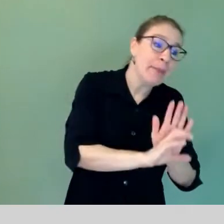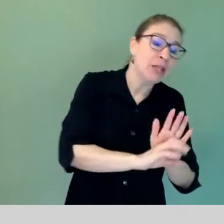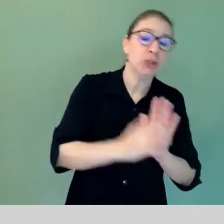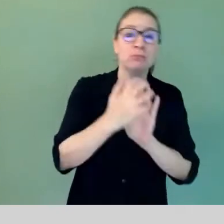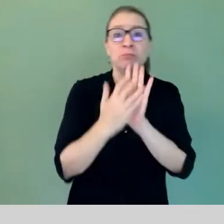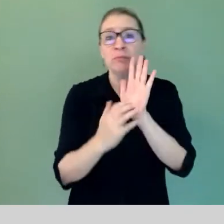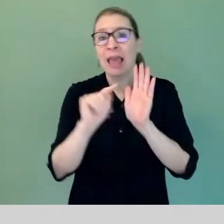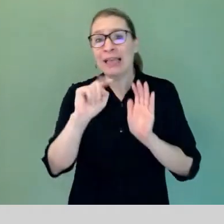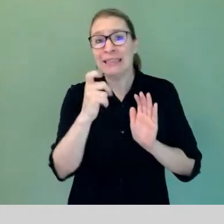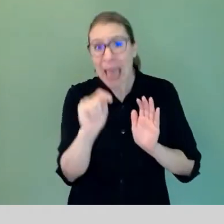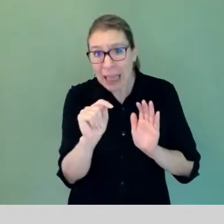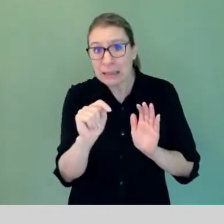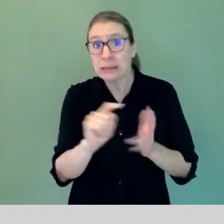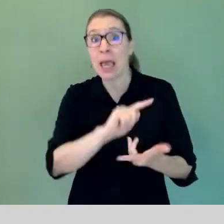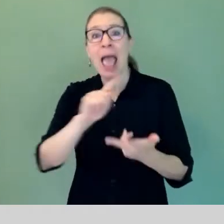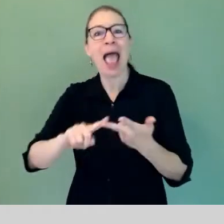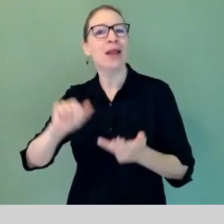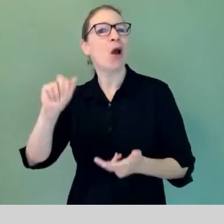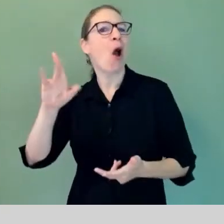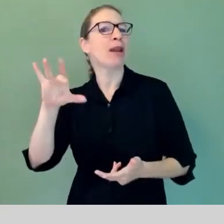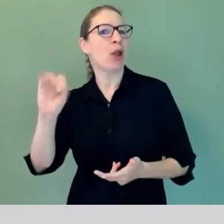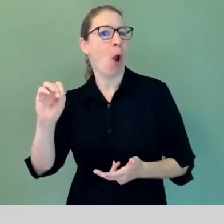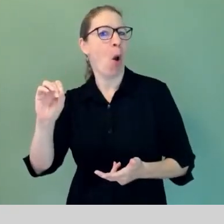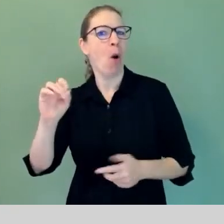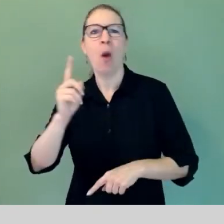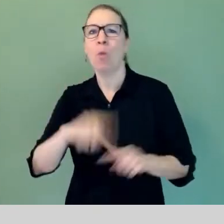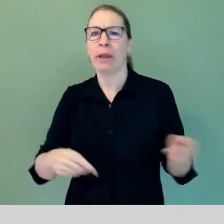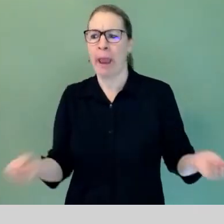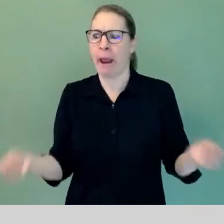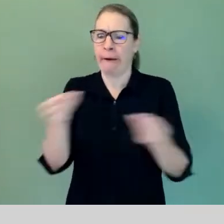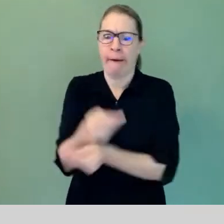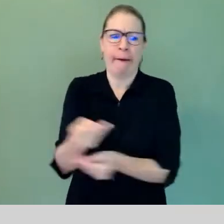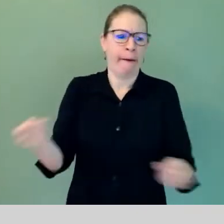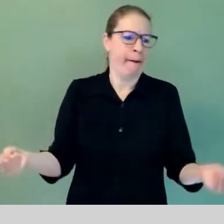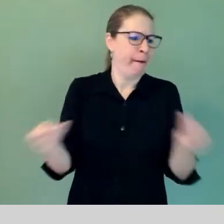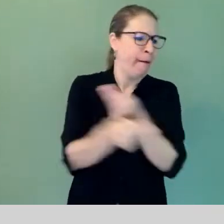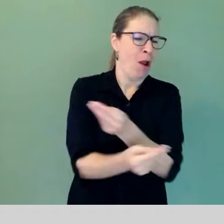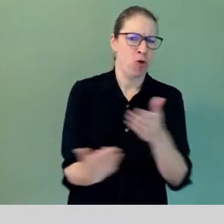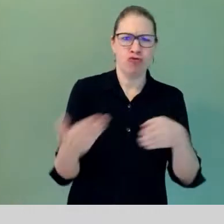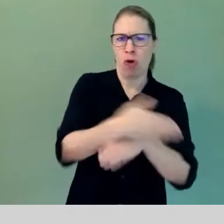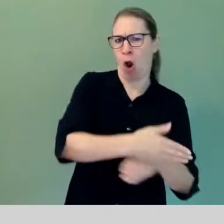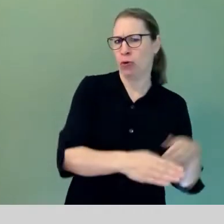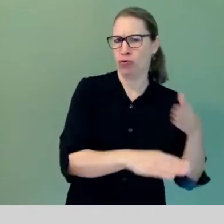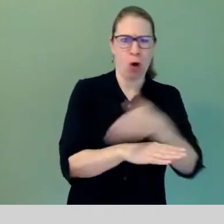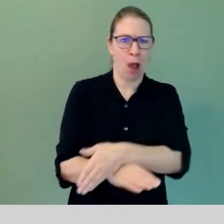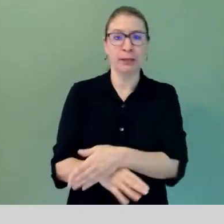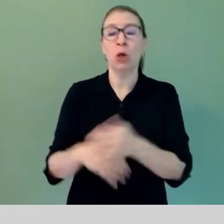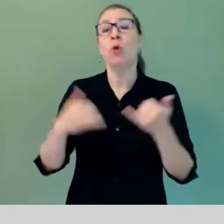It's different for text. And we can't use what we use for text for something like an image or even audio.